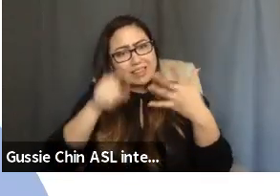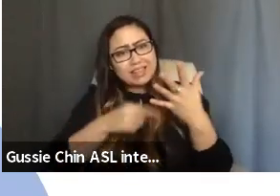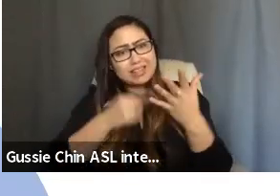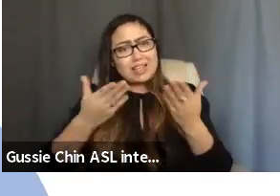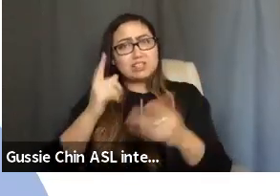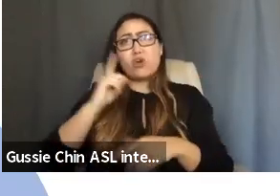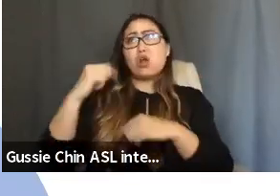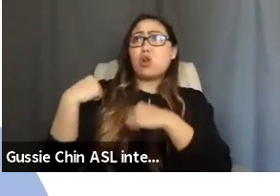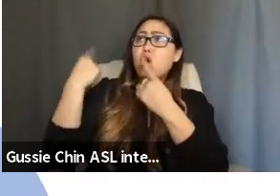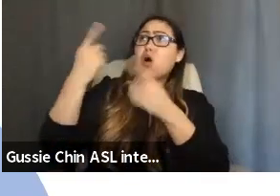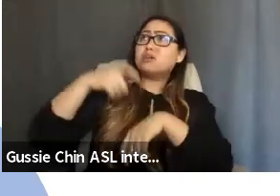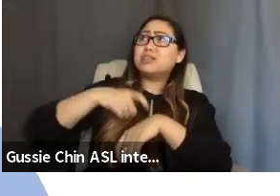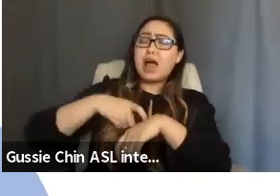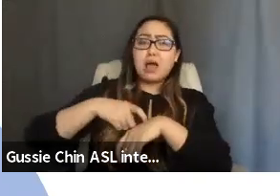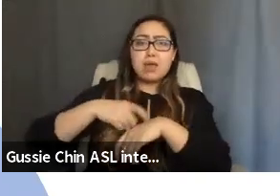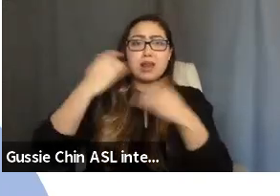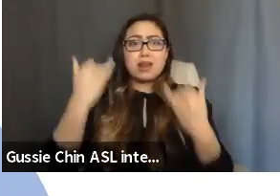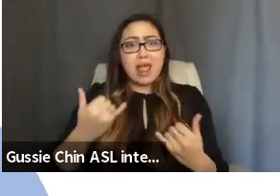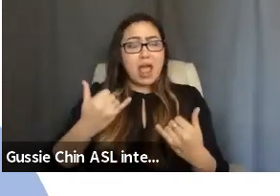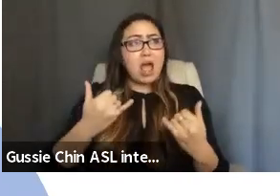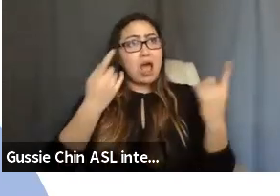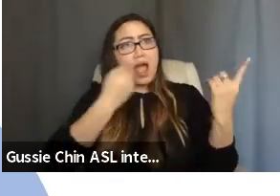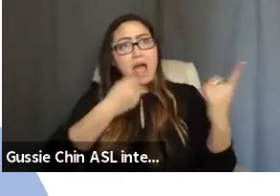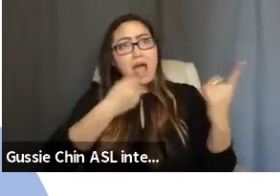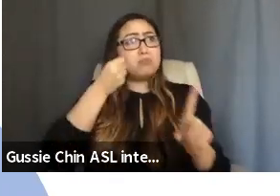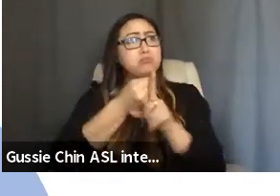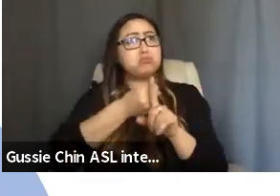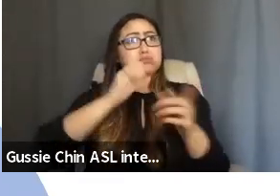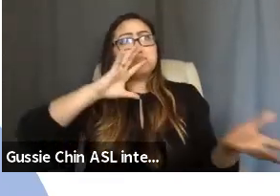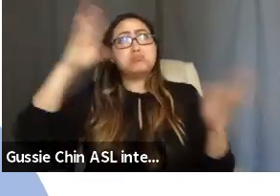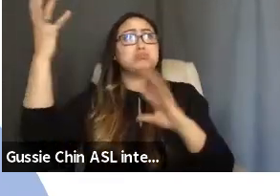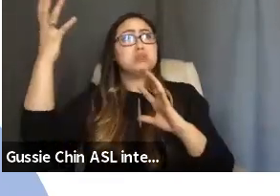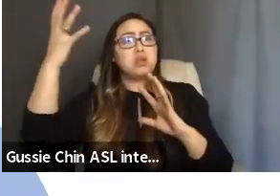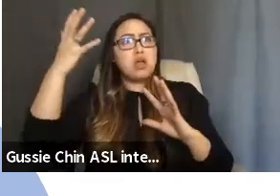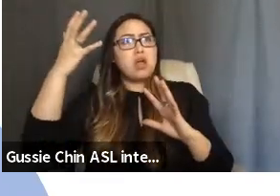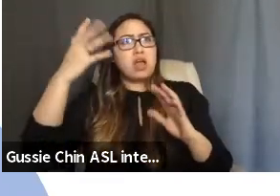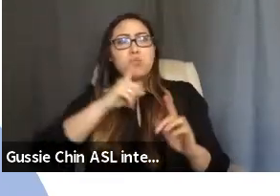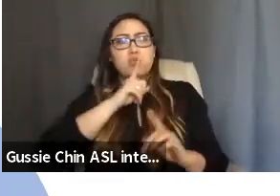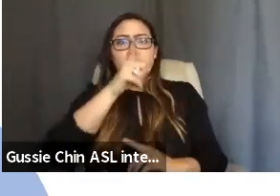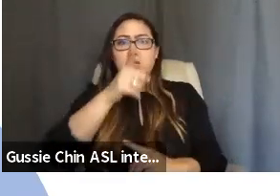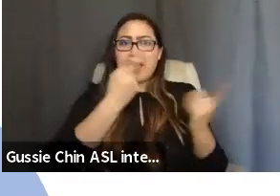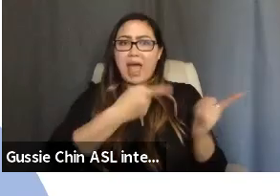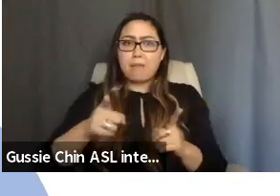this disaster was first time we saw them begin to come to life. And then we learned the challenges